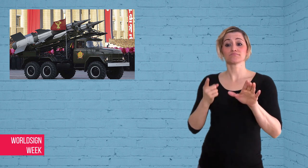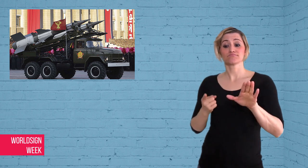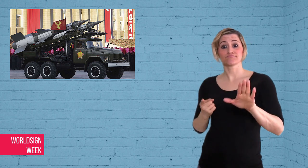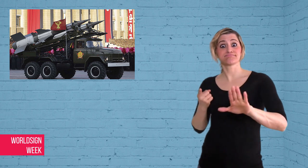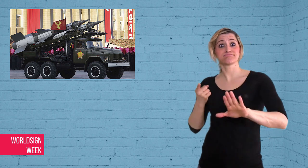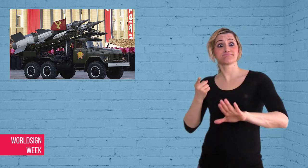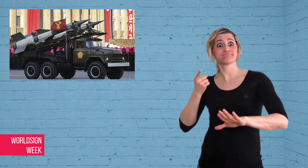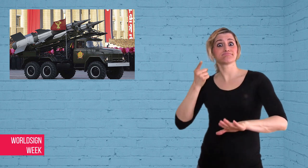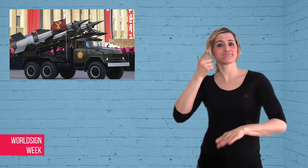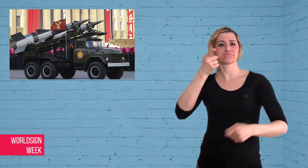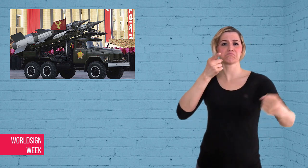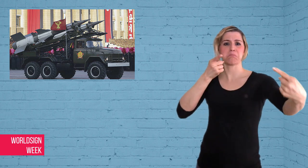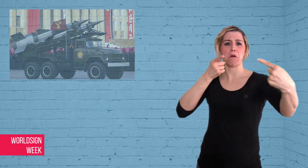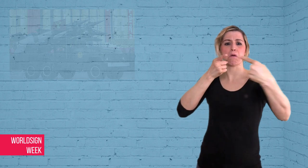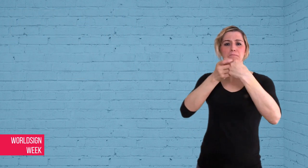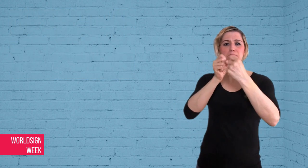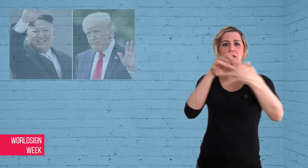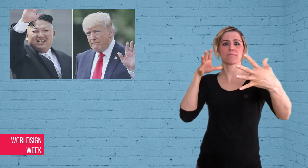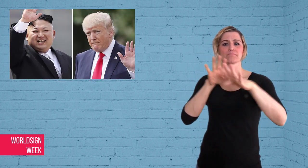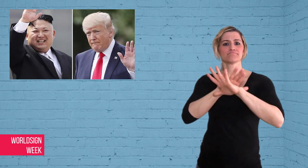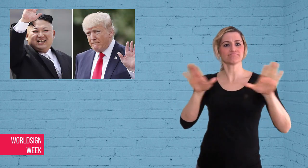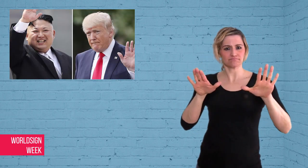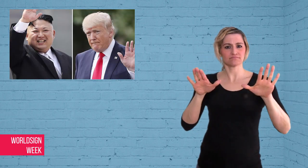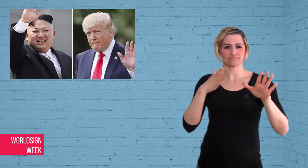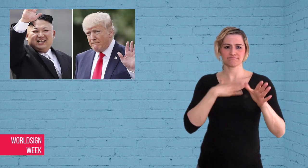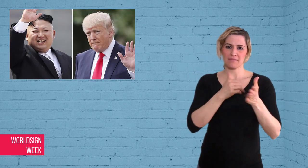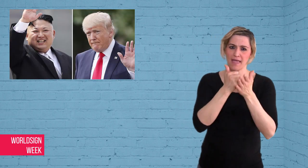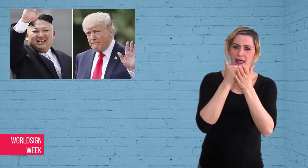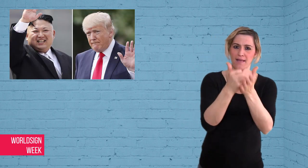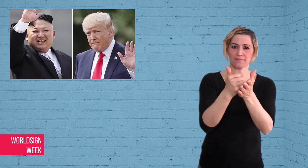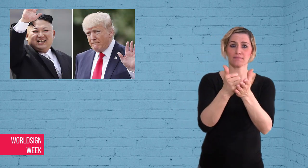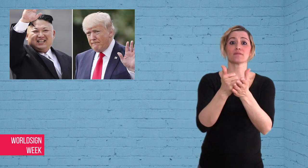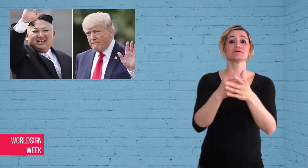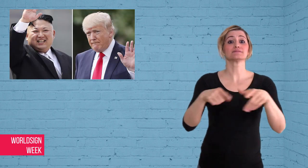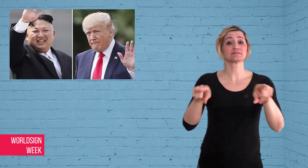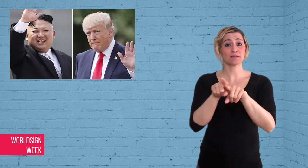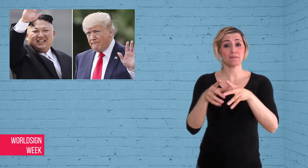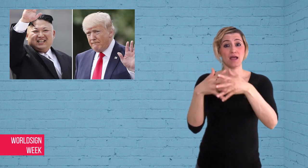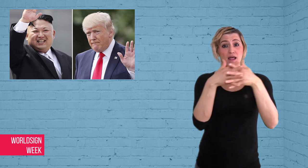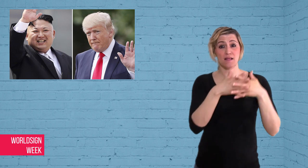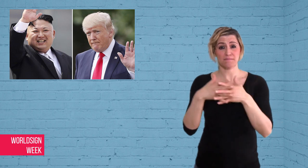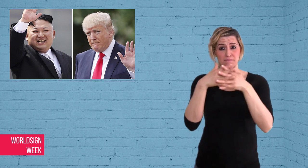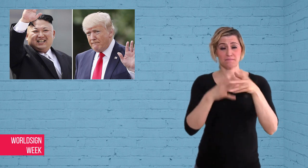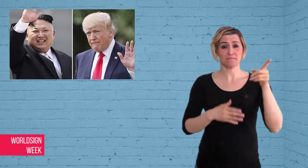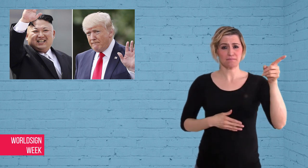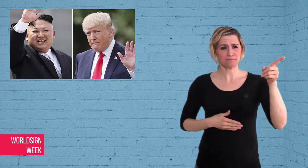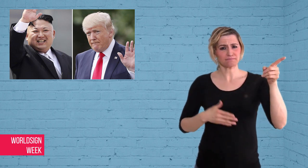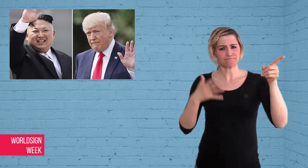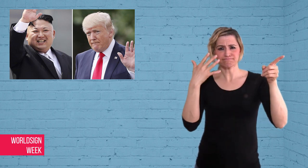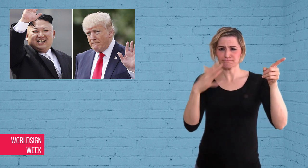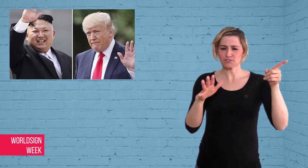submarine and a carrier strike